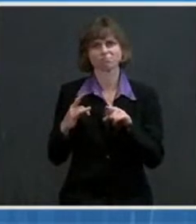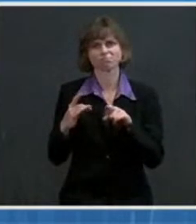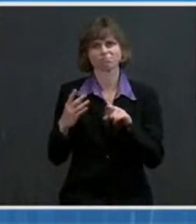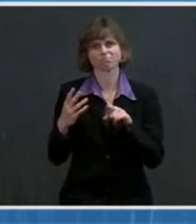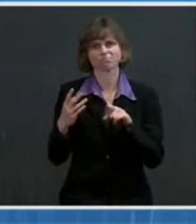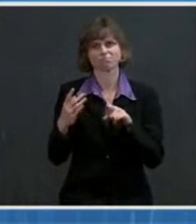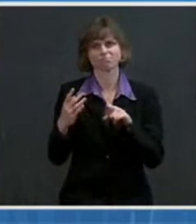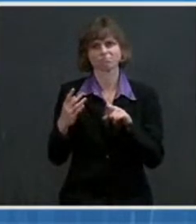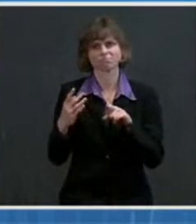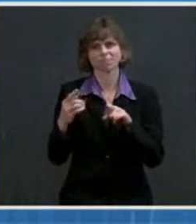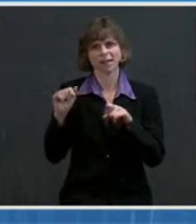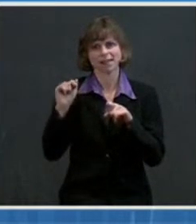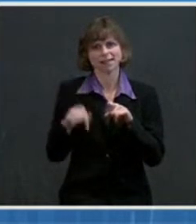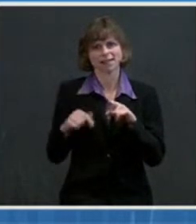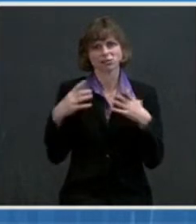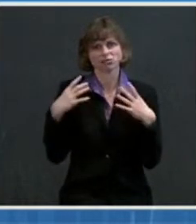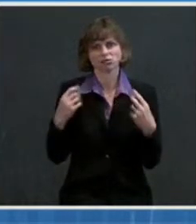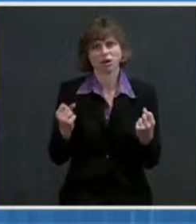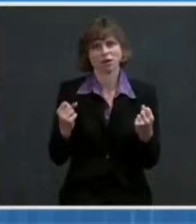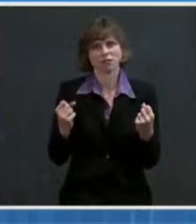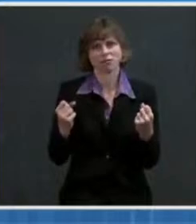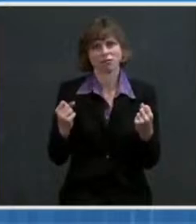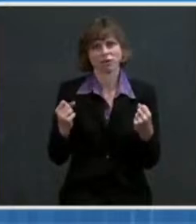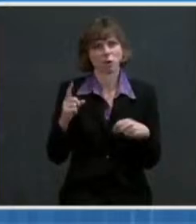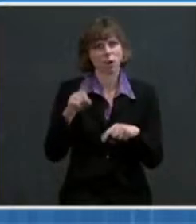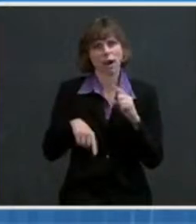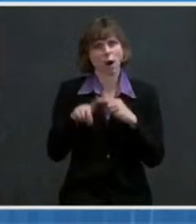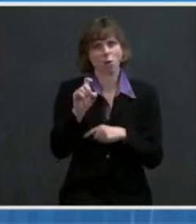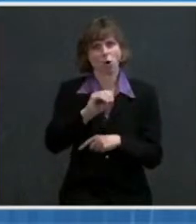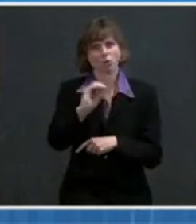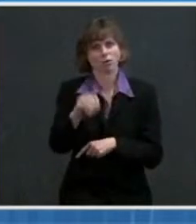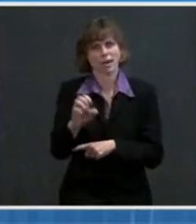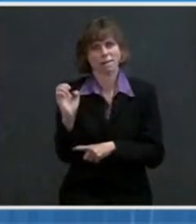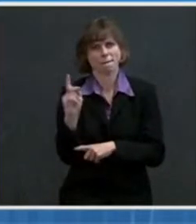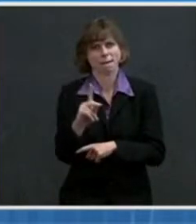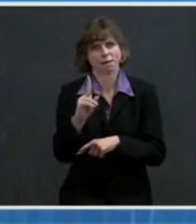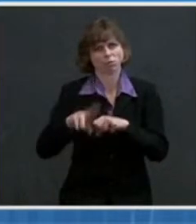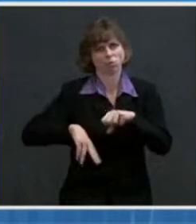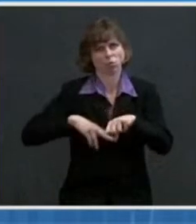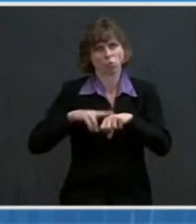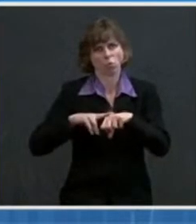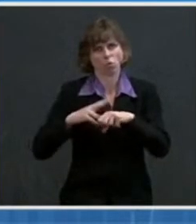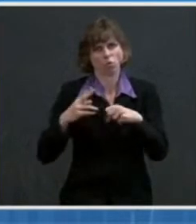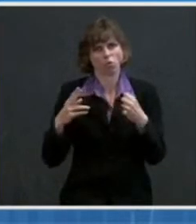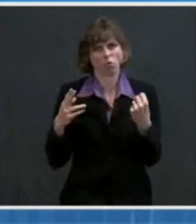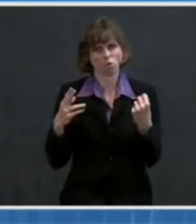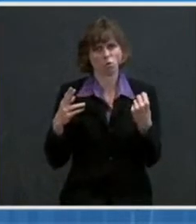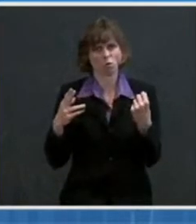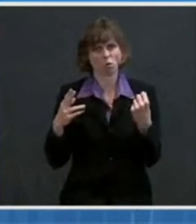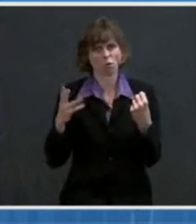POINTS OUT THIS RECOVERY IS NOT AN EVEN PICTURE.